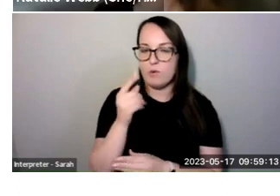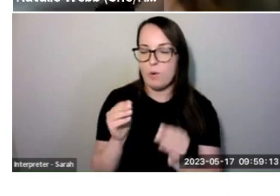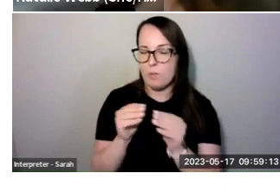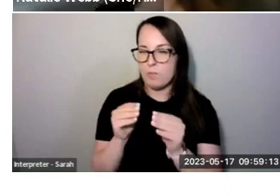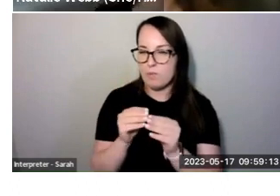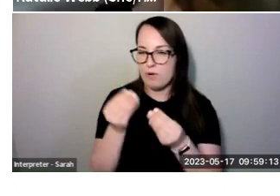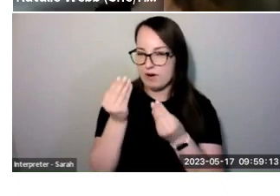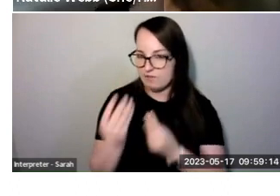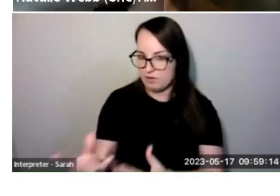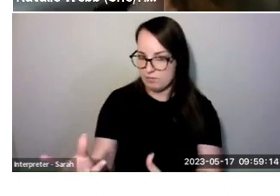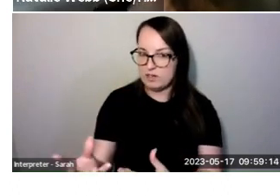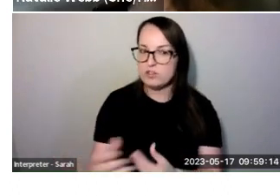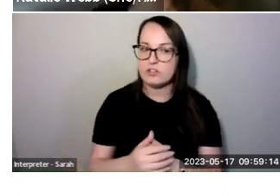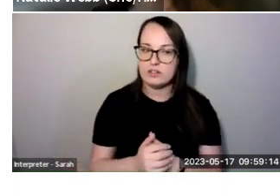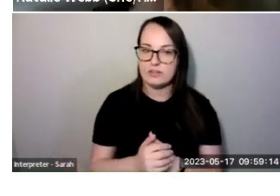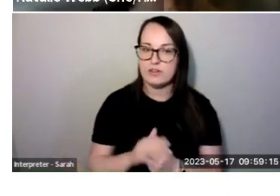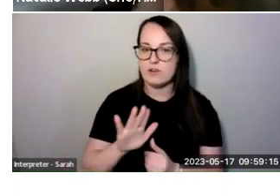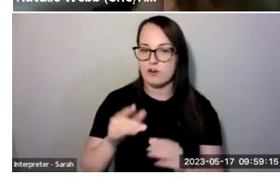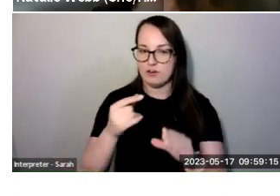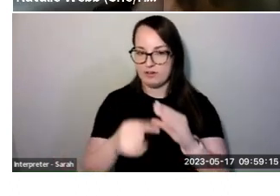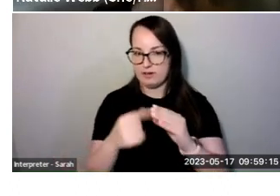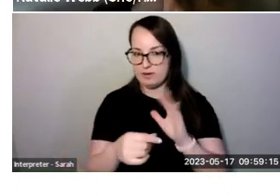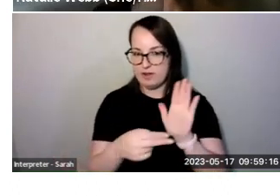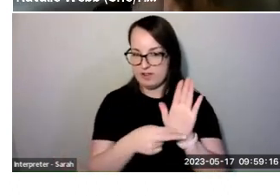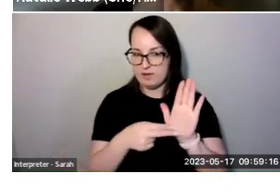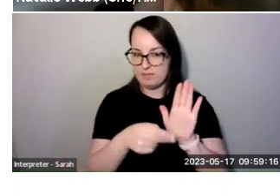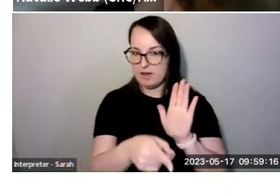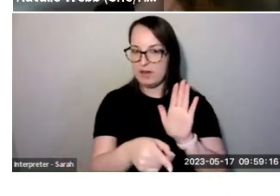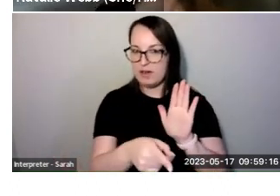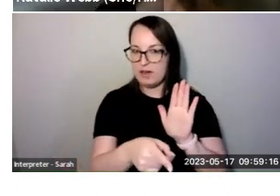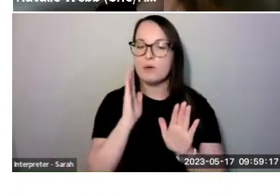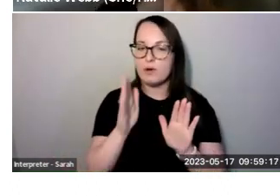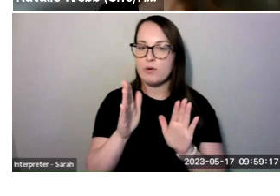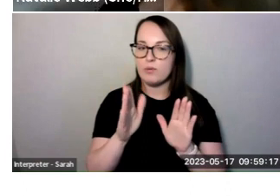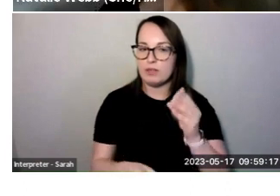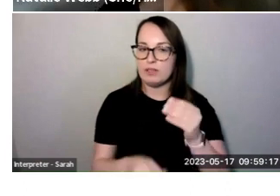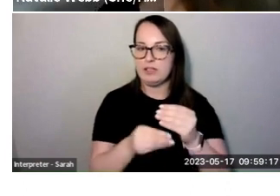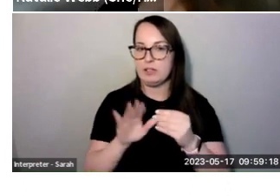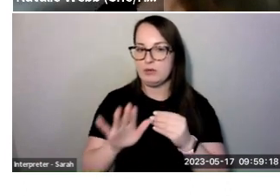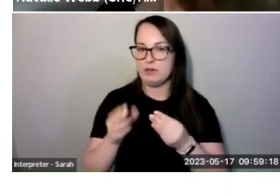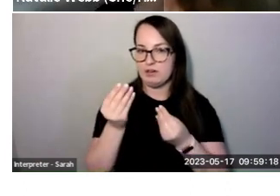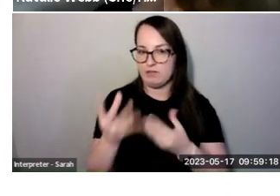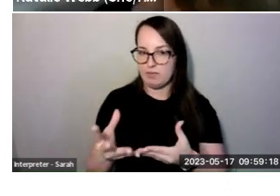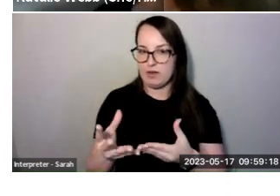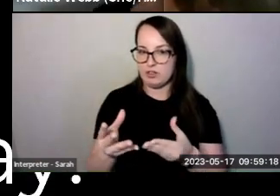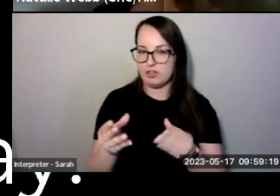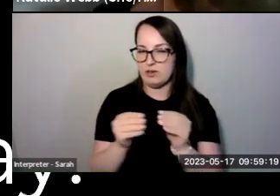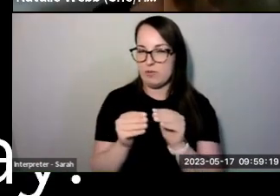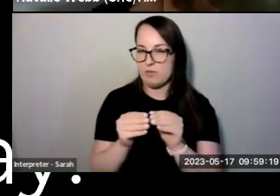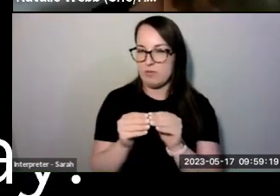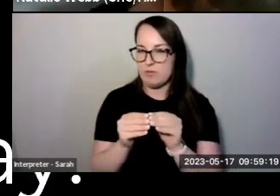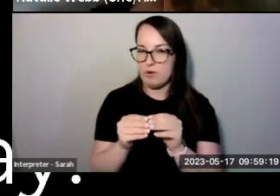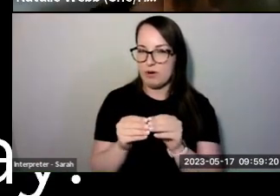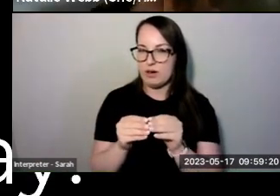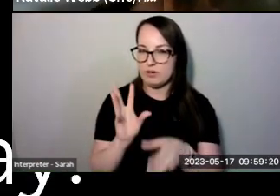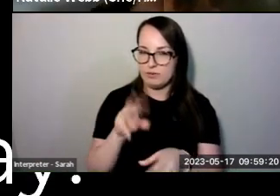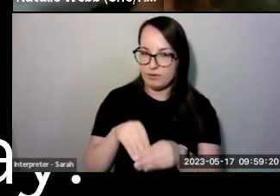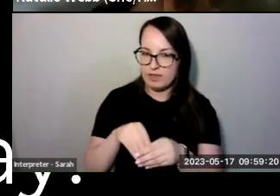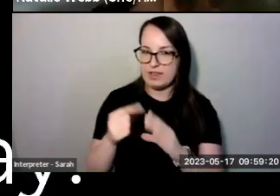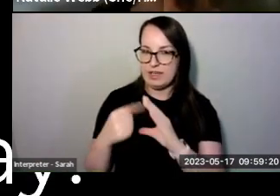e-mail Laura for more information. We'll include her info as well as our speaker infos in the follow up e-mail